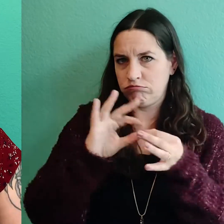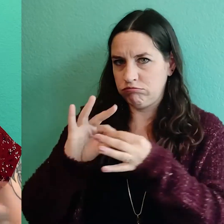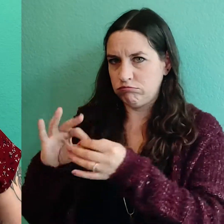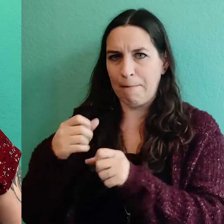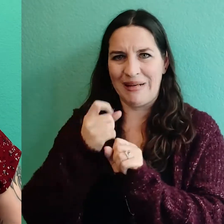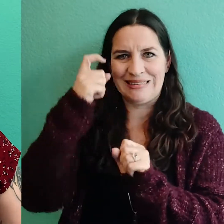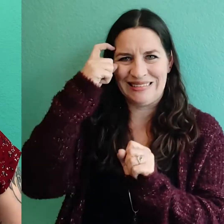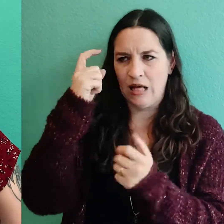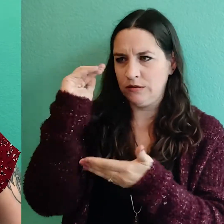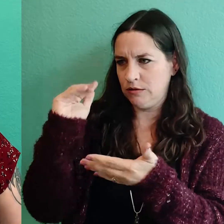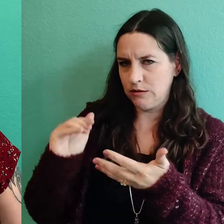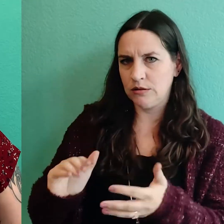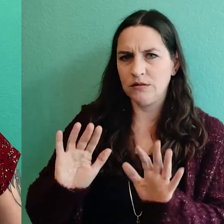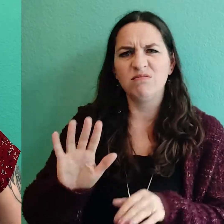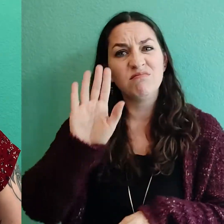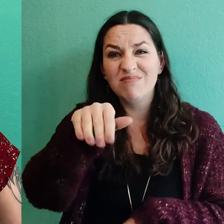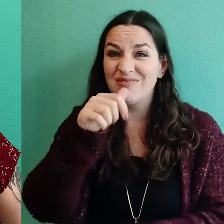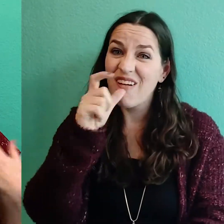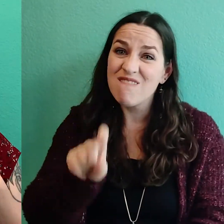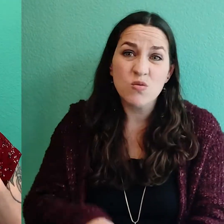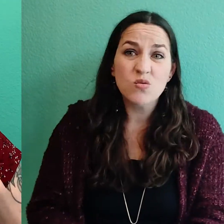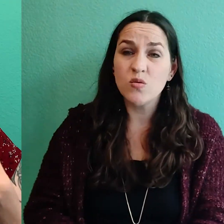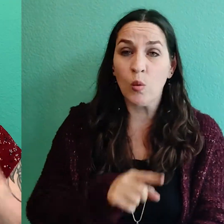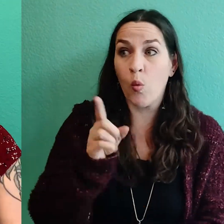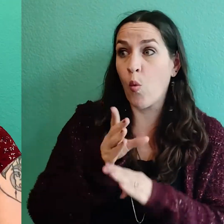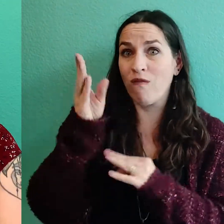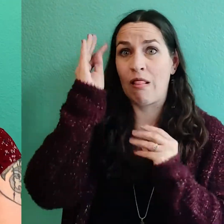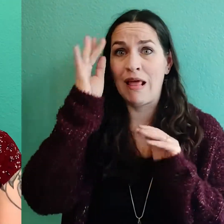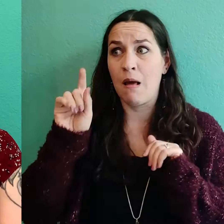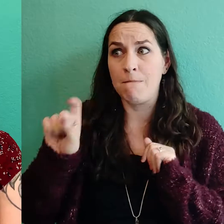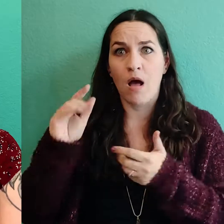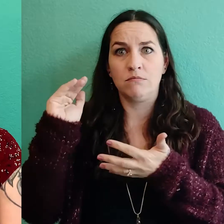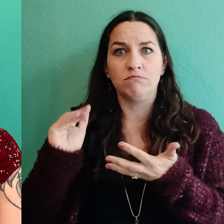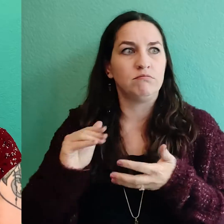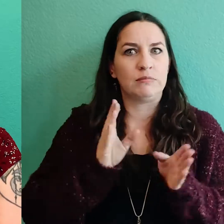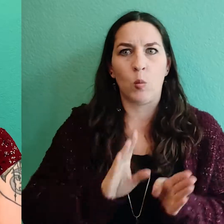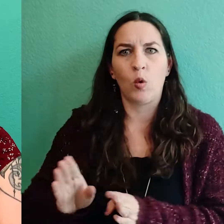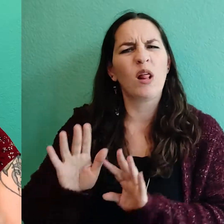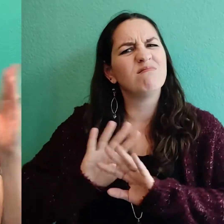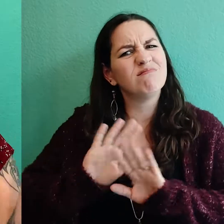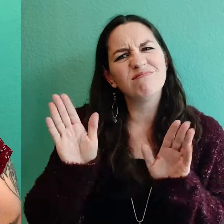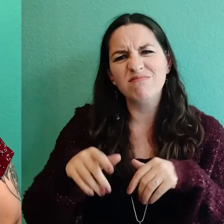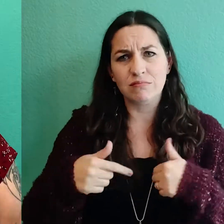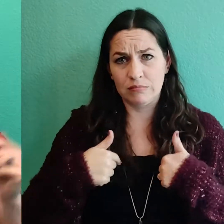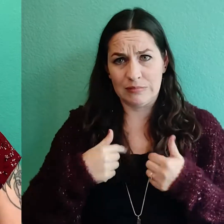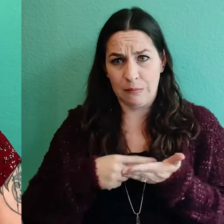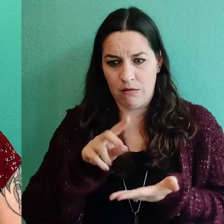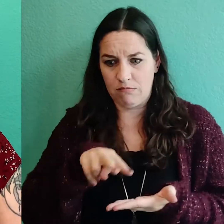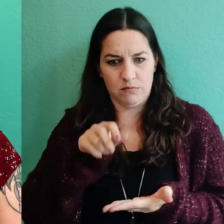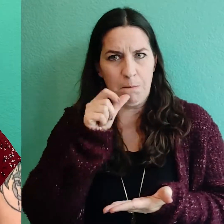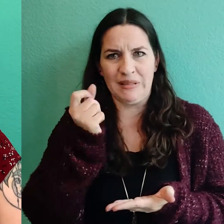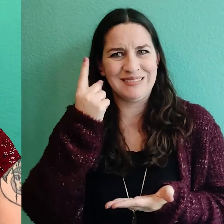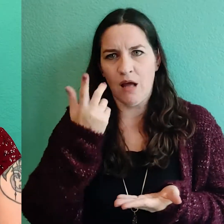Again, I know that I'm crushing your overthinking heart, but it doesn't have to make sense. It doesn't have to make sense to other people and it